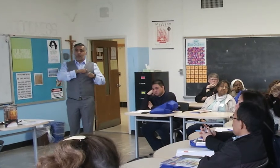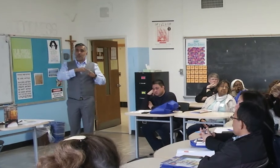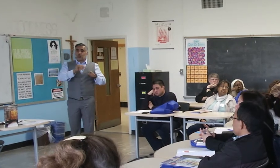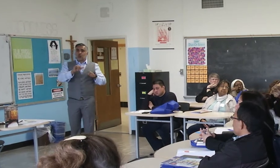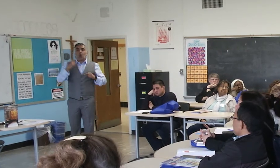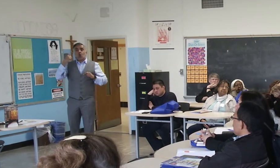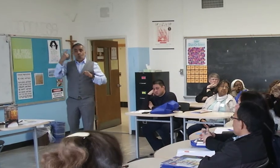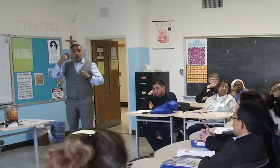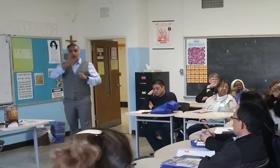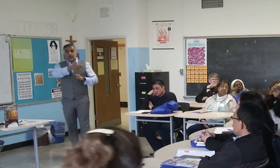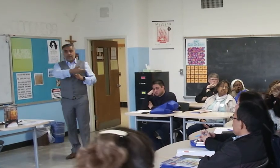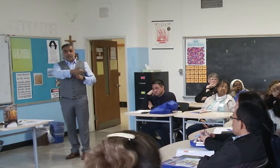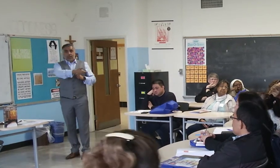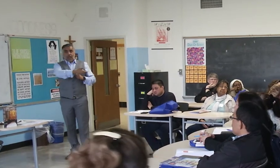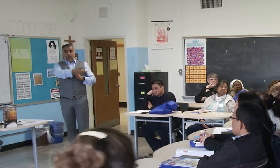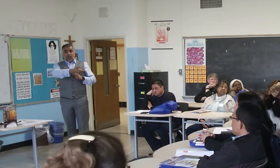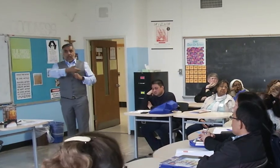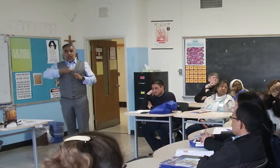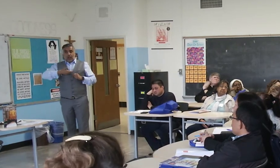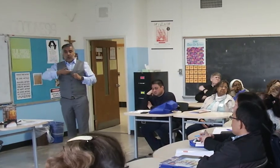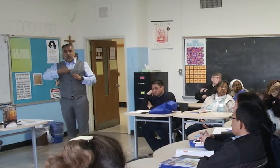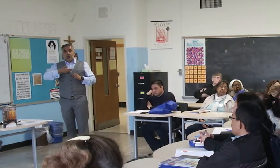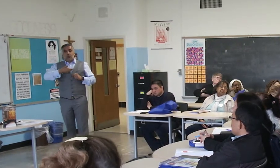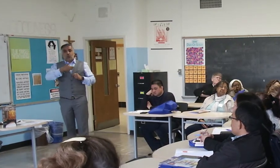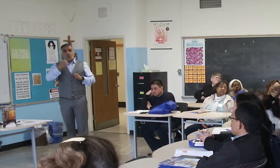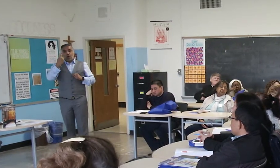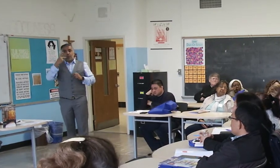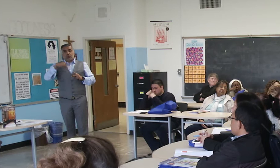disability makes a huge difference in the workplace. So what are your next steps?]